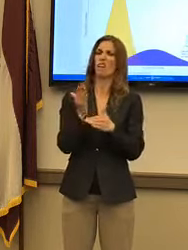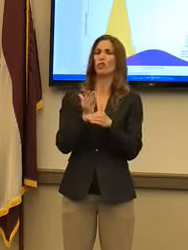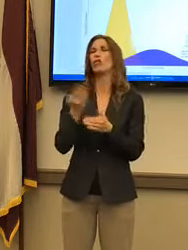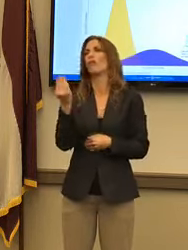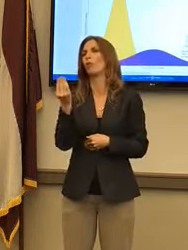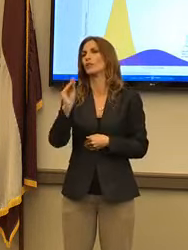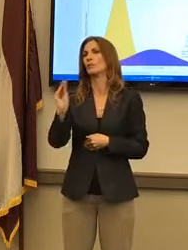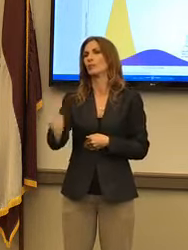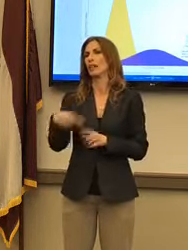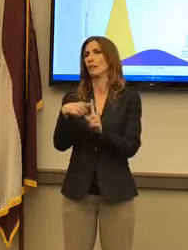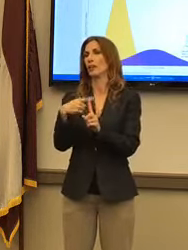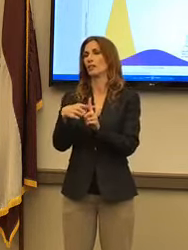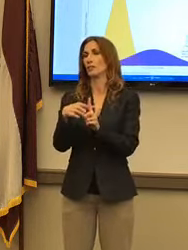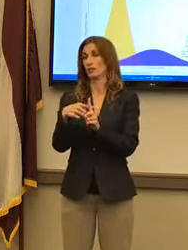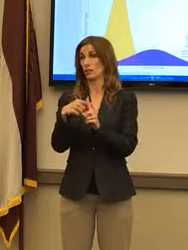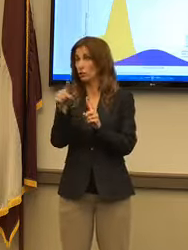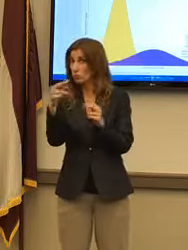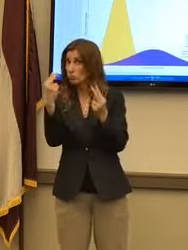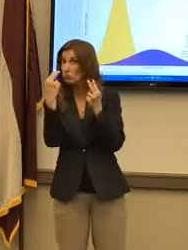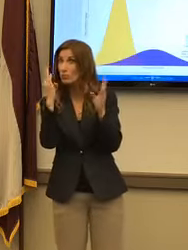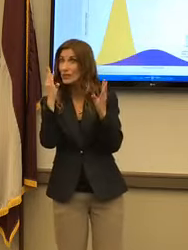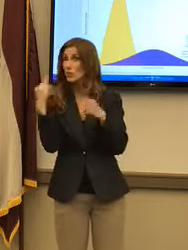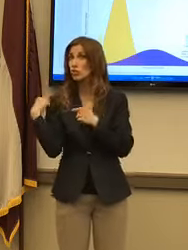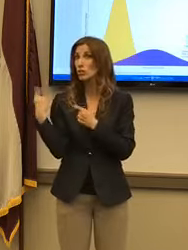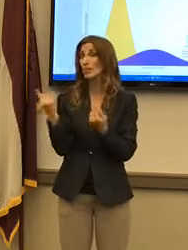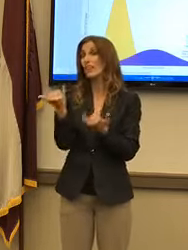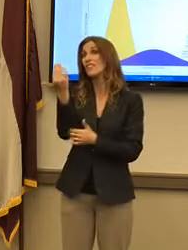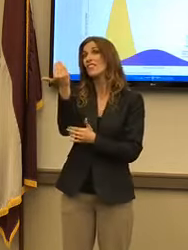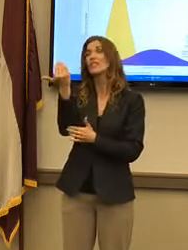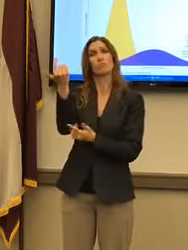positive so those have you been paying close attention we are down a percent so